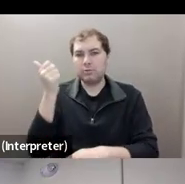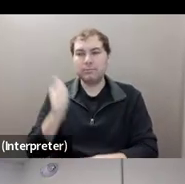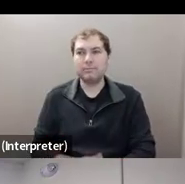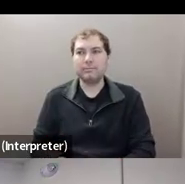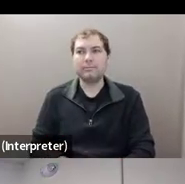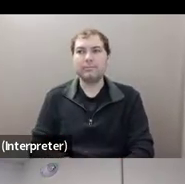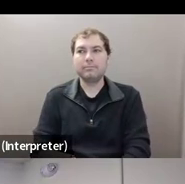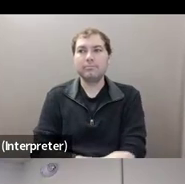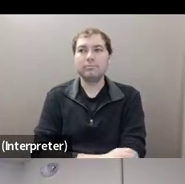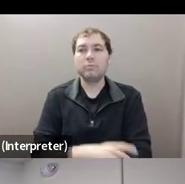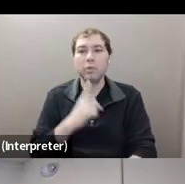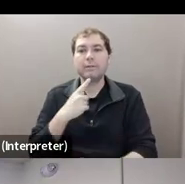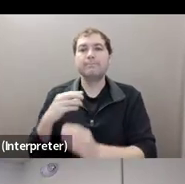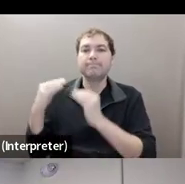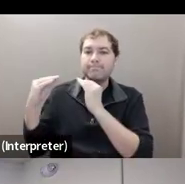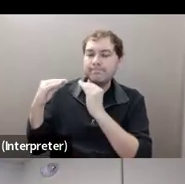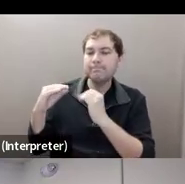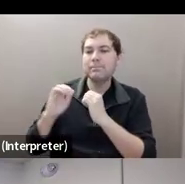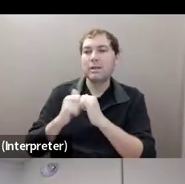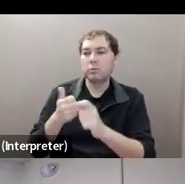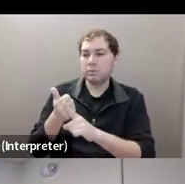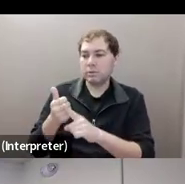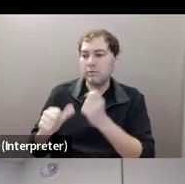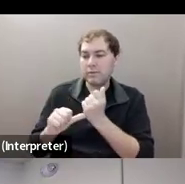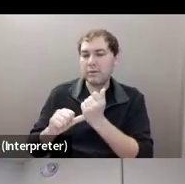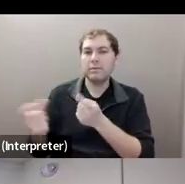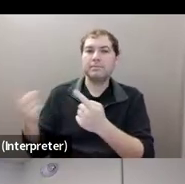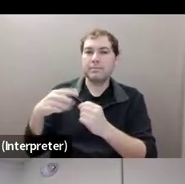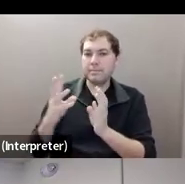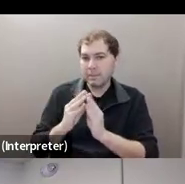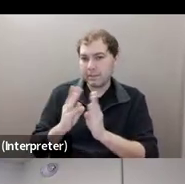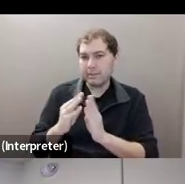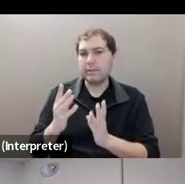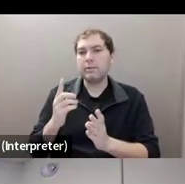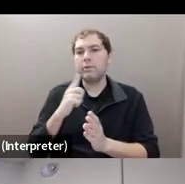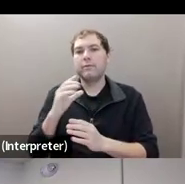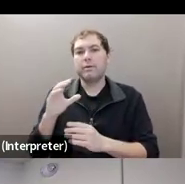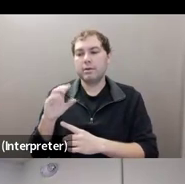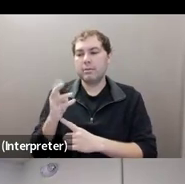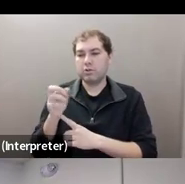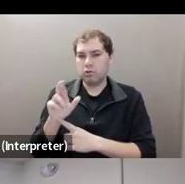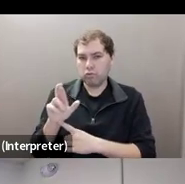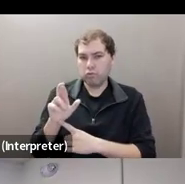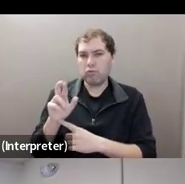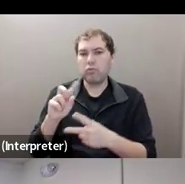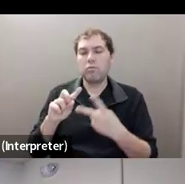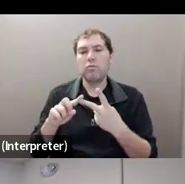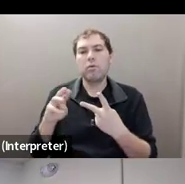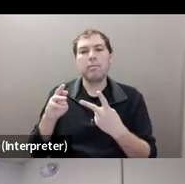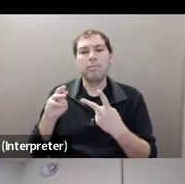Pam Davies: and we taught them how to self advocate. They would come to the meetings. We'd have the a Commissioner there, or we'd have the mobility manager there.